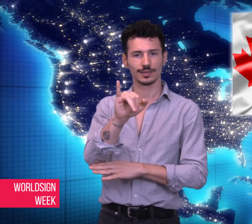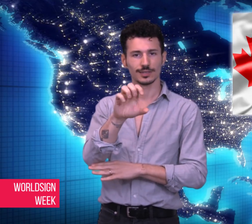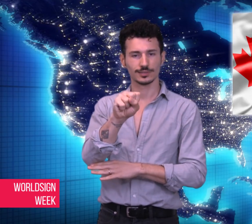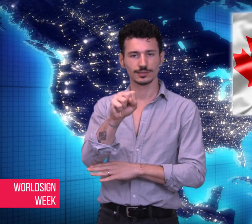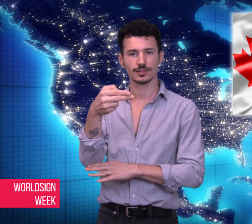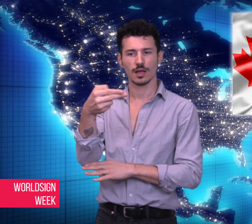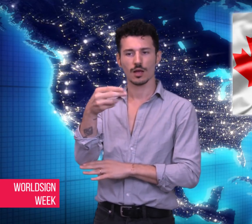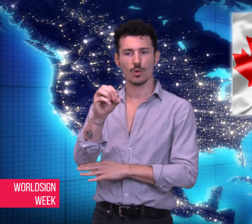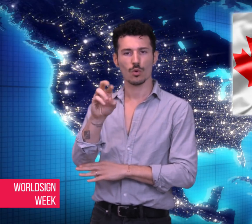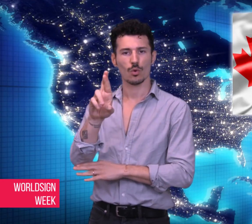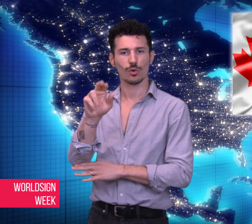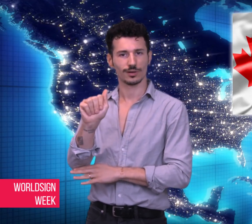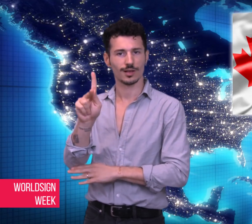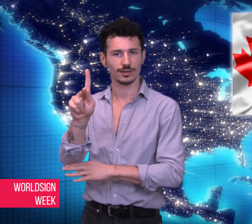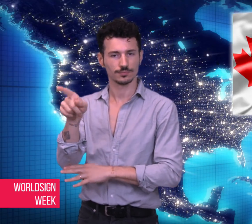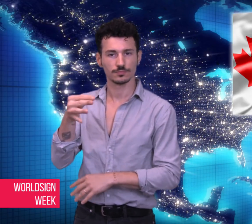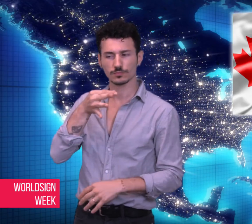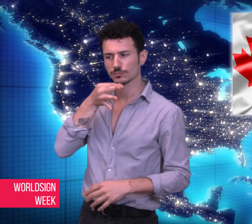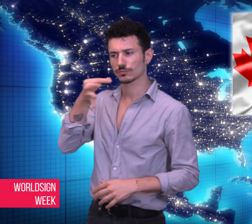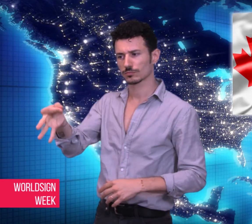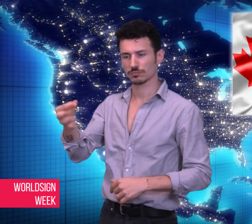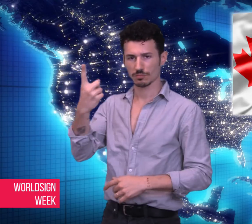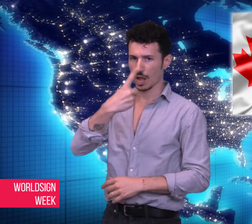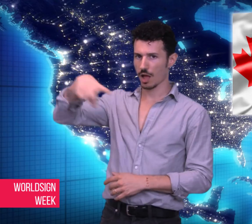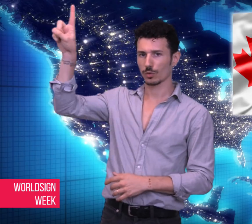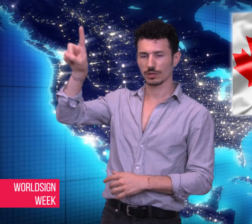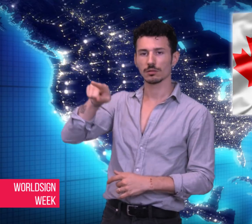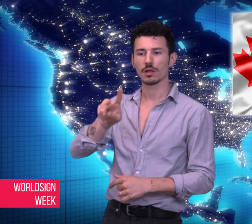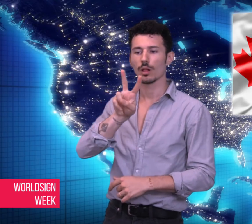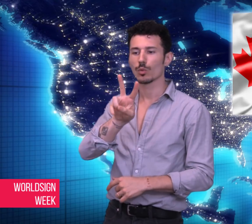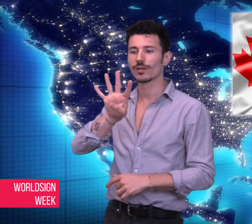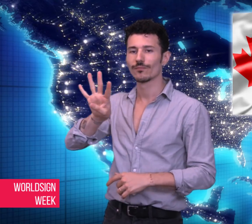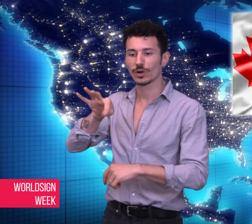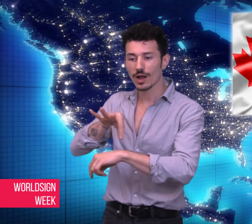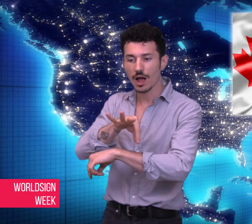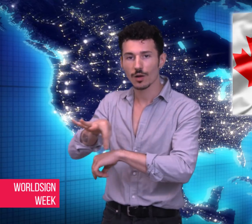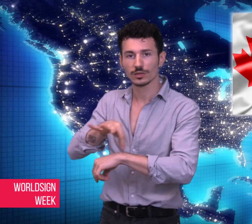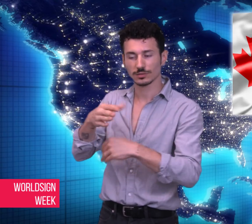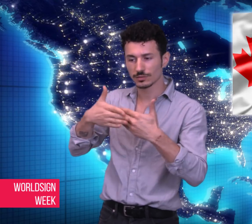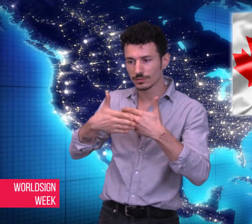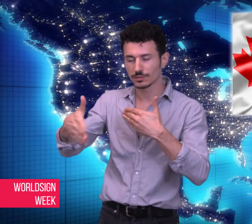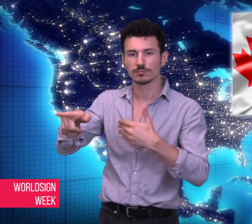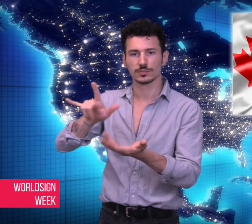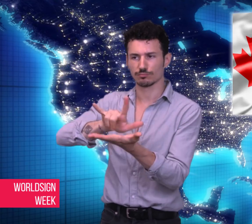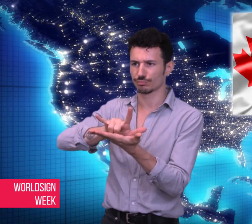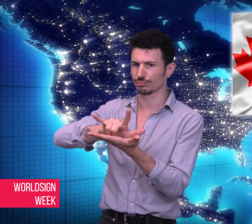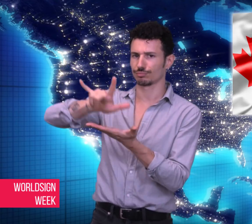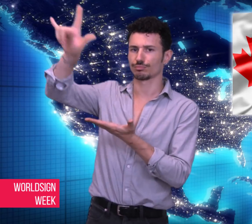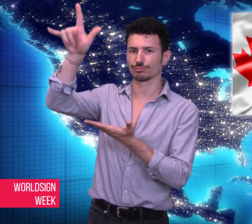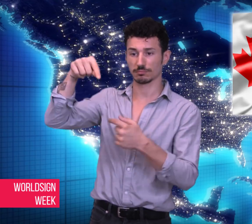Monday to leave the kingdom, and froze "all new business" with Canada over